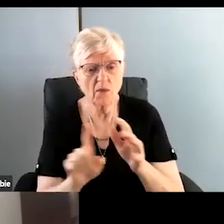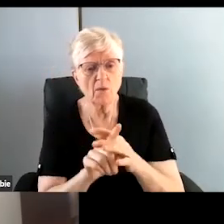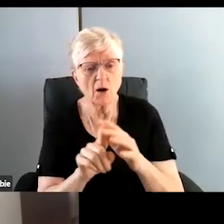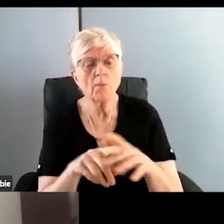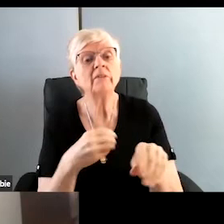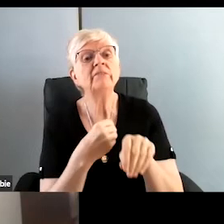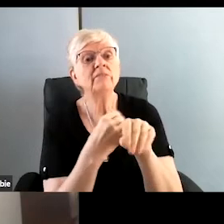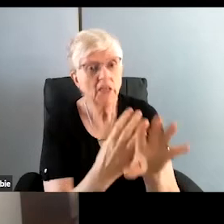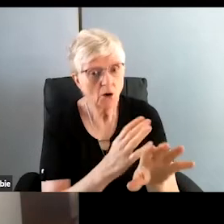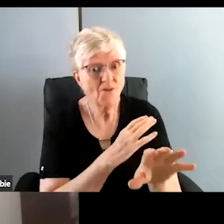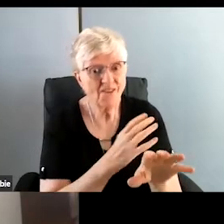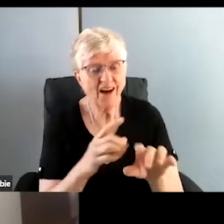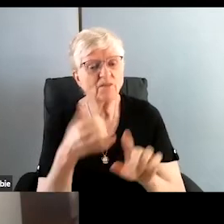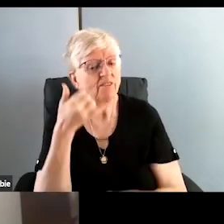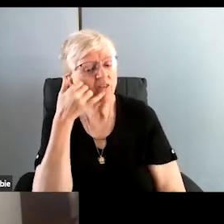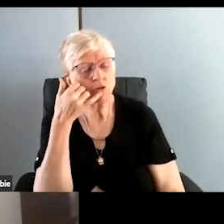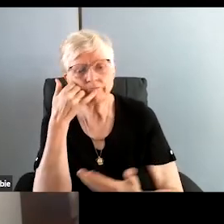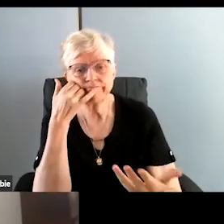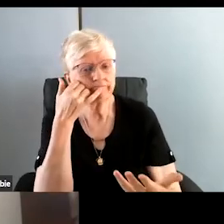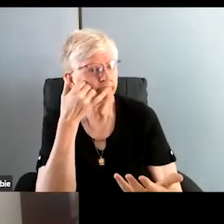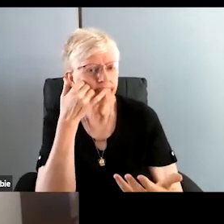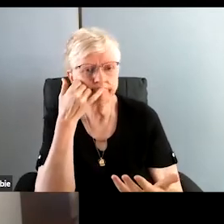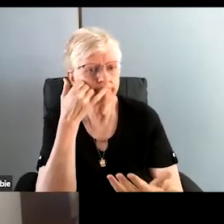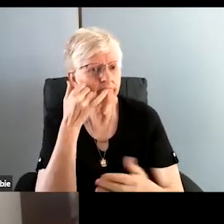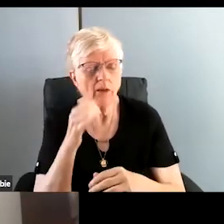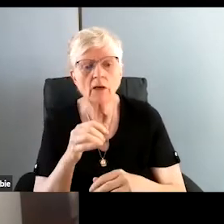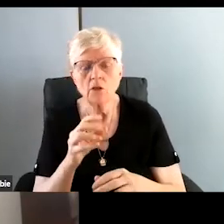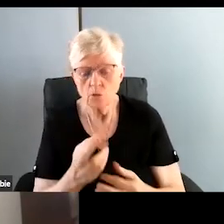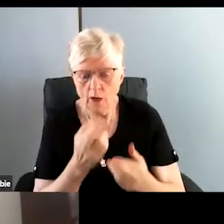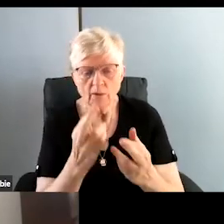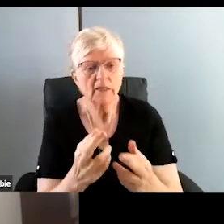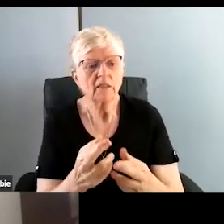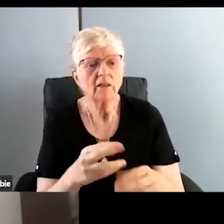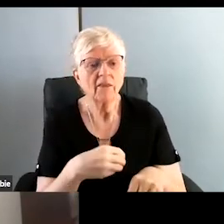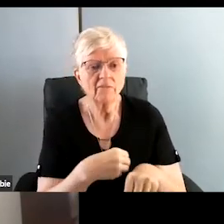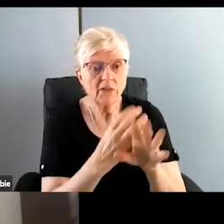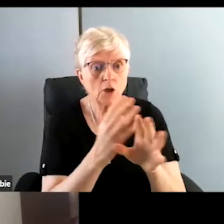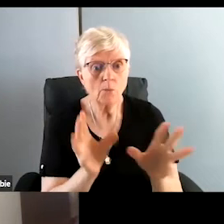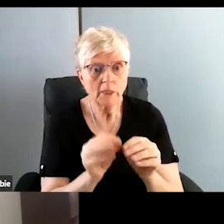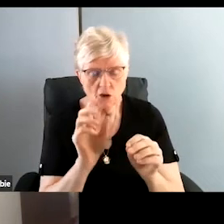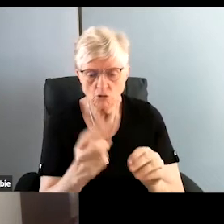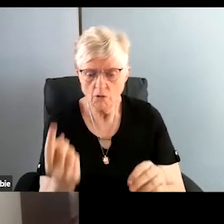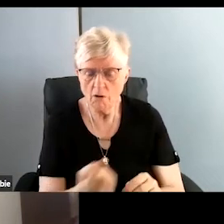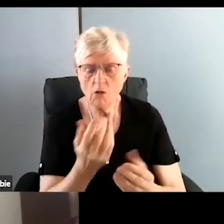IN OUR DATA IN THAT THE RECOMMENDATION WAS THAT VIDEO THAT THE RECOMMENDATION WAS THAT VIDEO MEETINGS SHOULD BE MEETINGS SHOULD BE CONSISTENTLY OFFERED AS AN OPTION FOR VIRTUAL CONSISTENTLY OFFERED AS AN OPTION FOR VIRTUAL MEDICAL APPOINTMENTS.